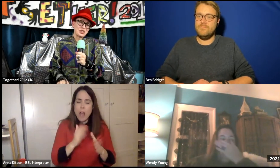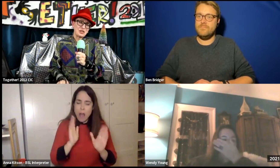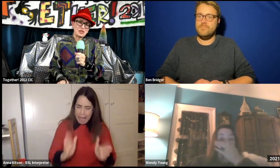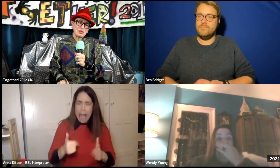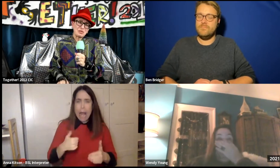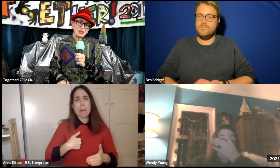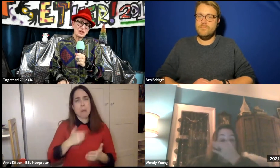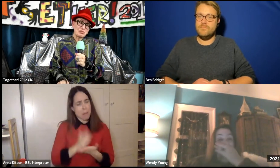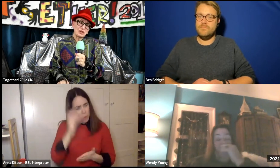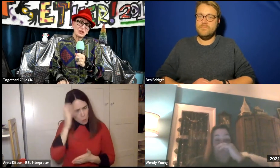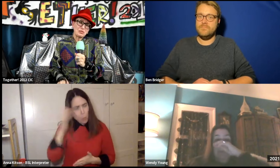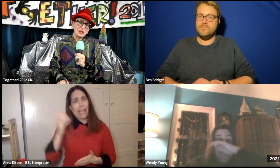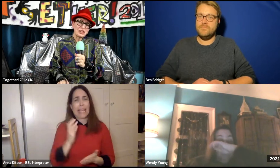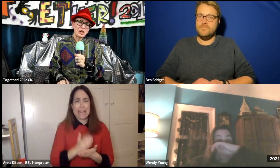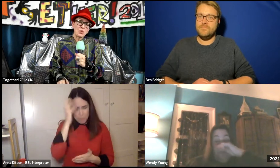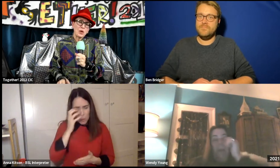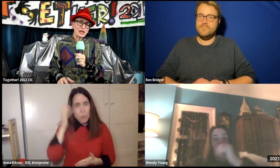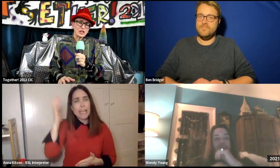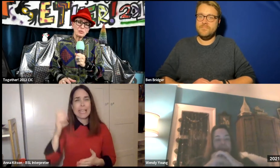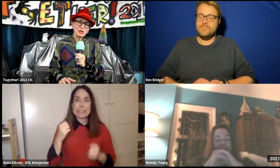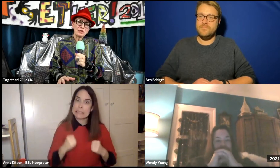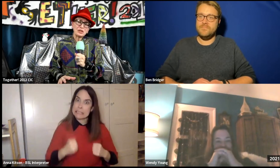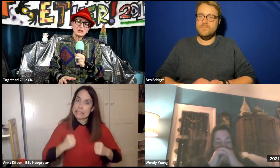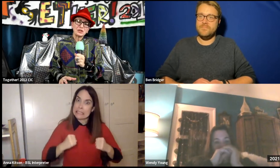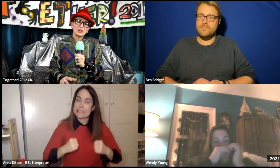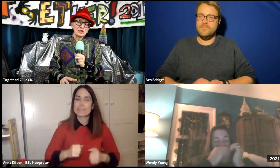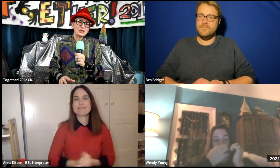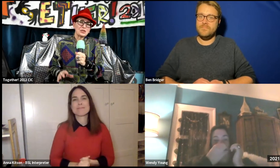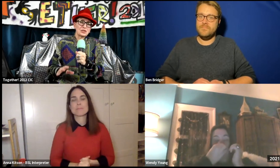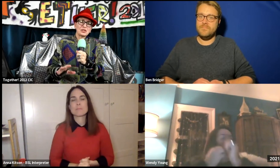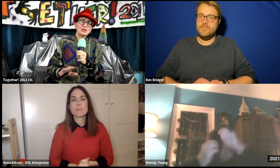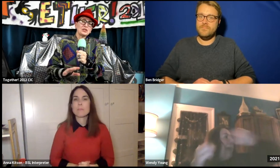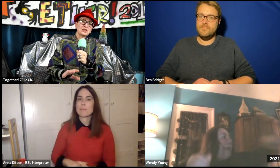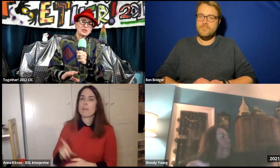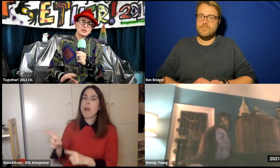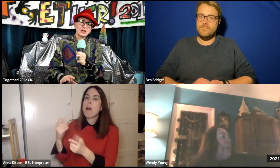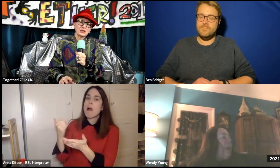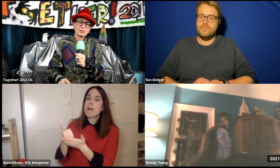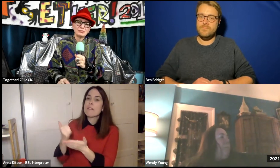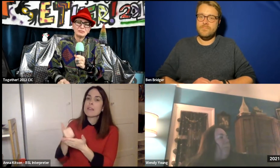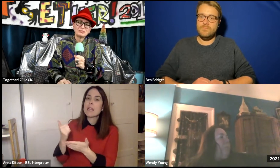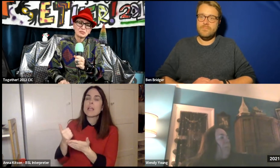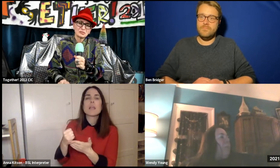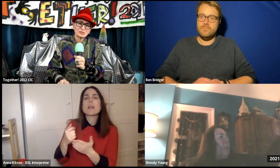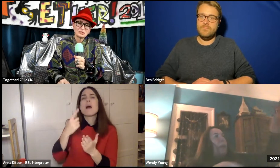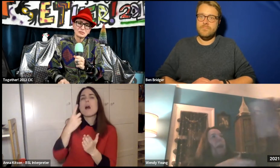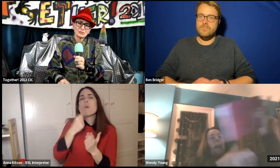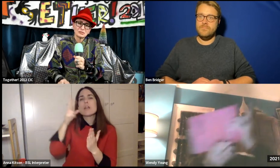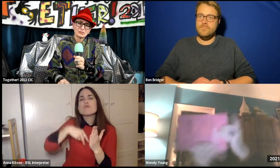That was absolutely brilliant Wendy where can we read this?